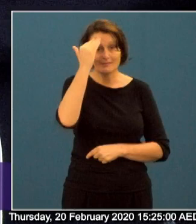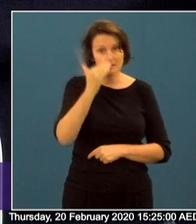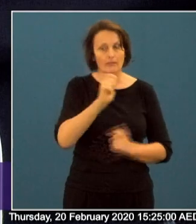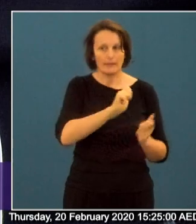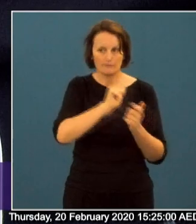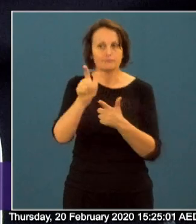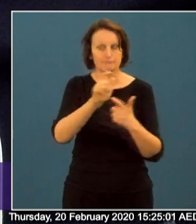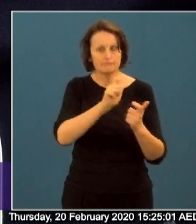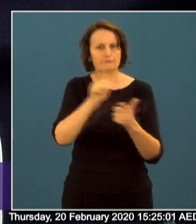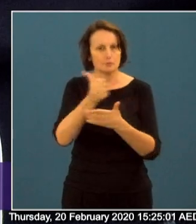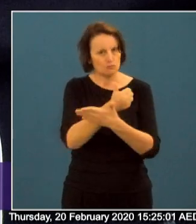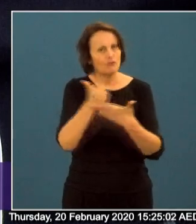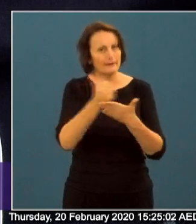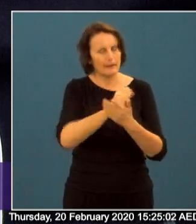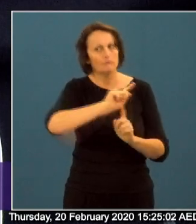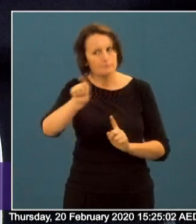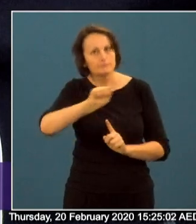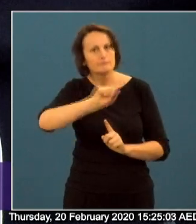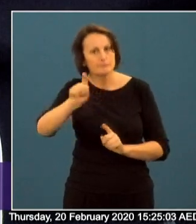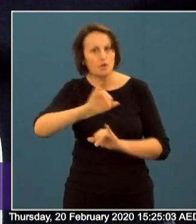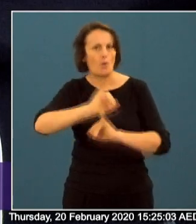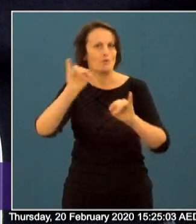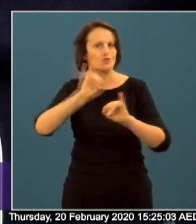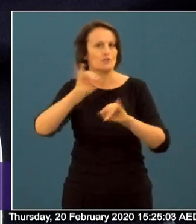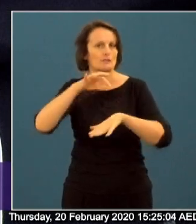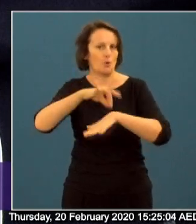compared to the general population.